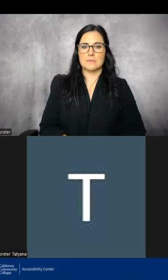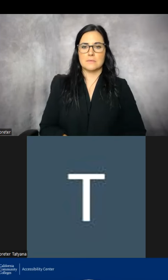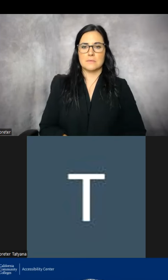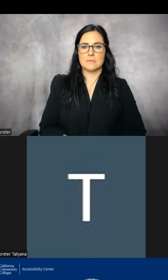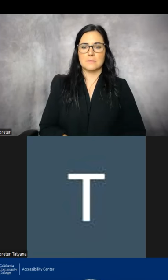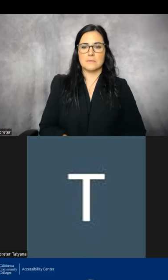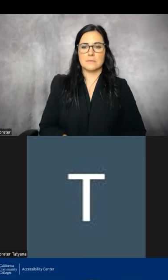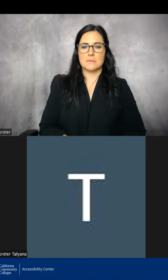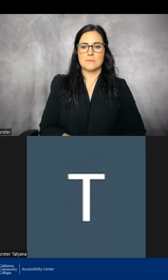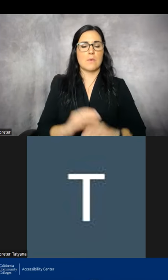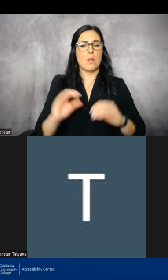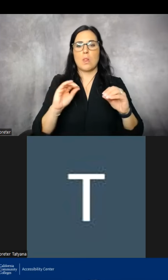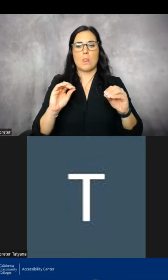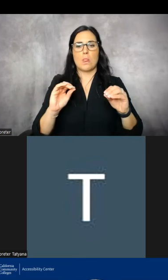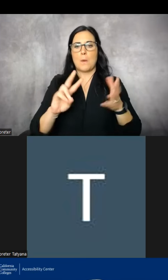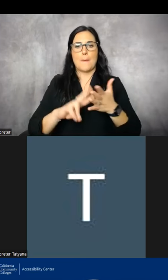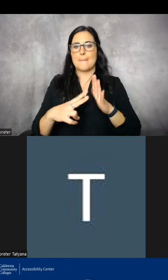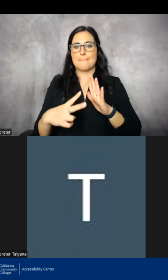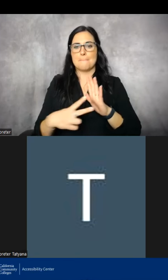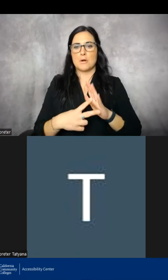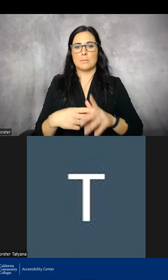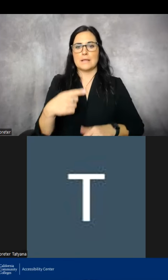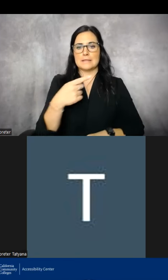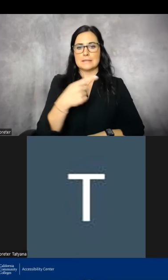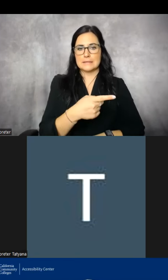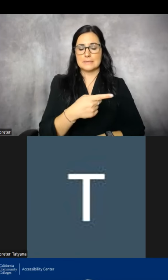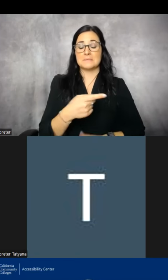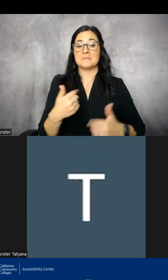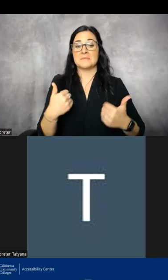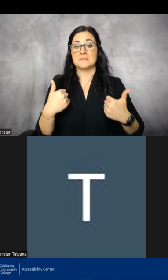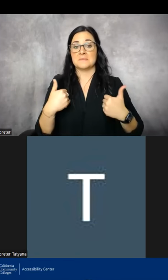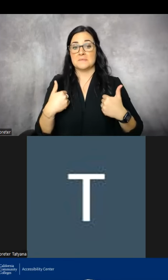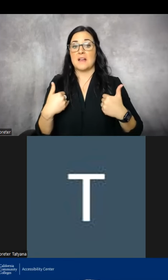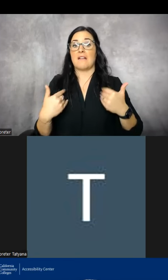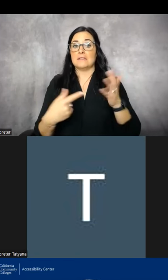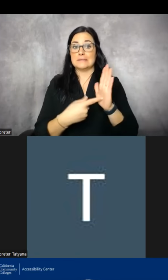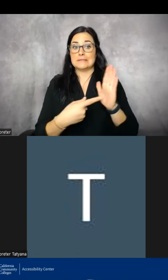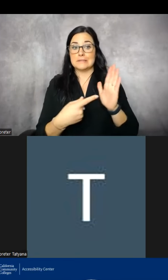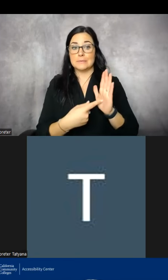No purpose was conveyed, disarray on display, leaving users at a loss, firsthand.